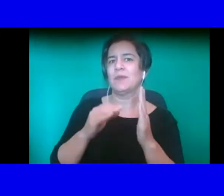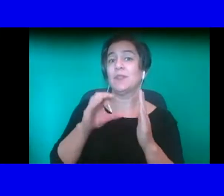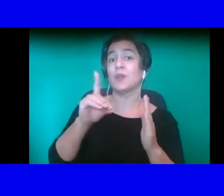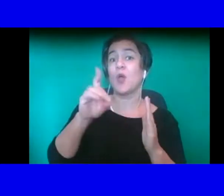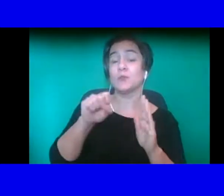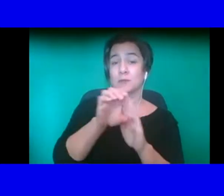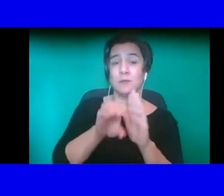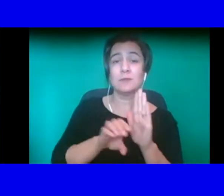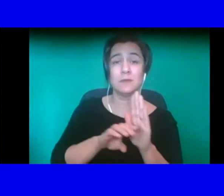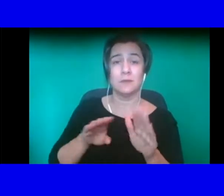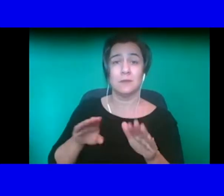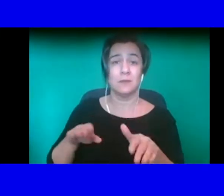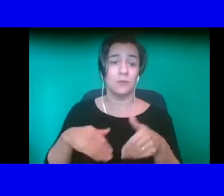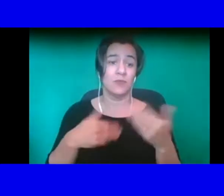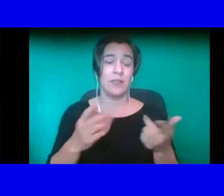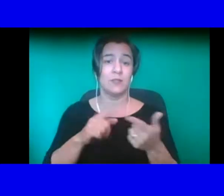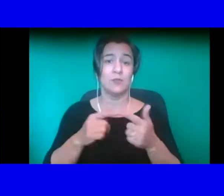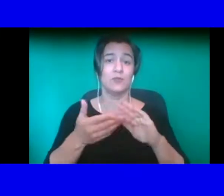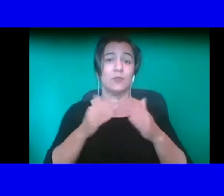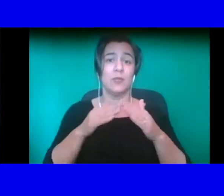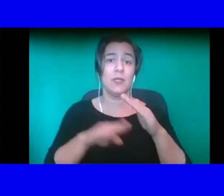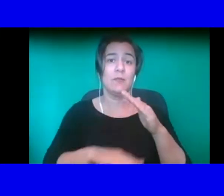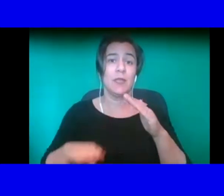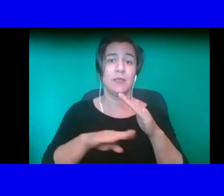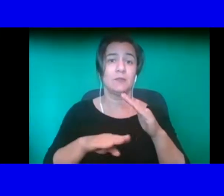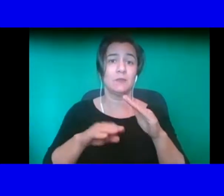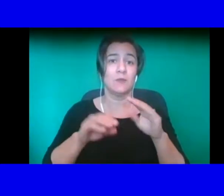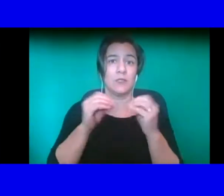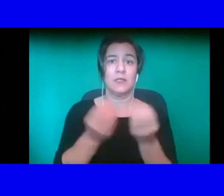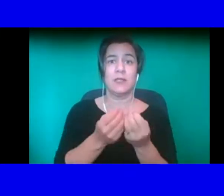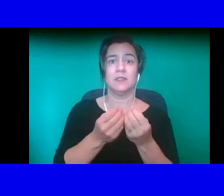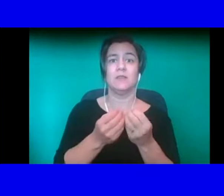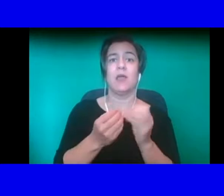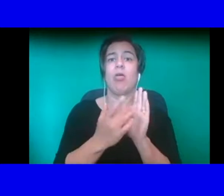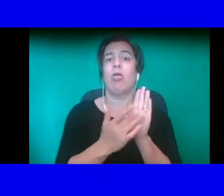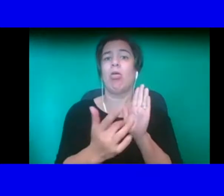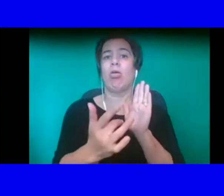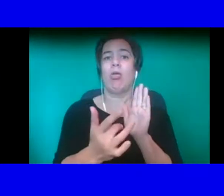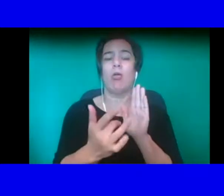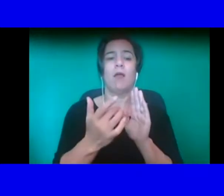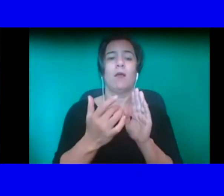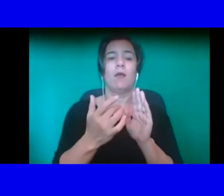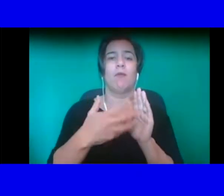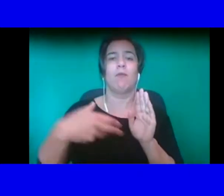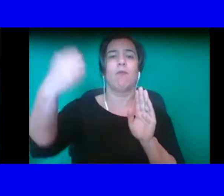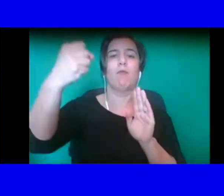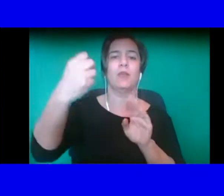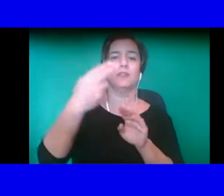to community-based organizations have been used by others who are younger